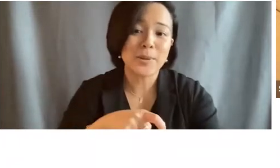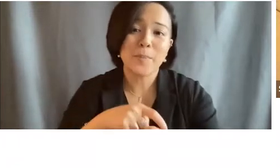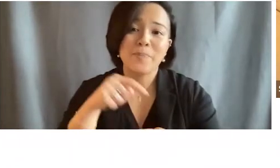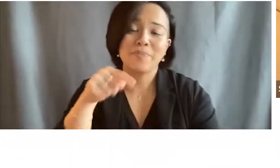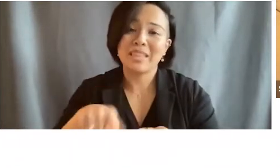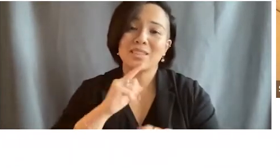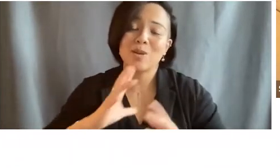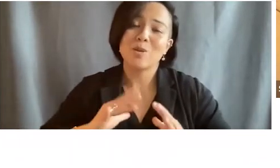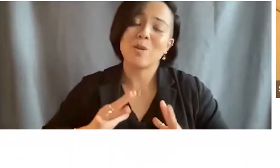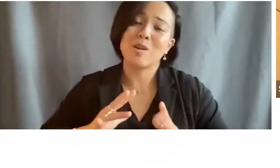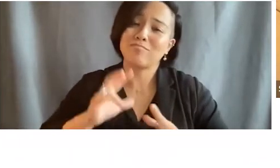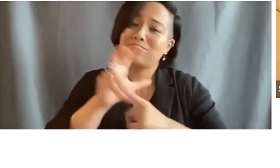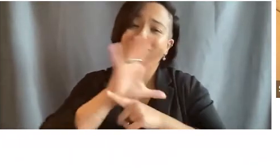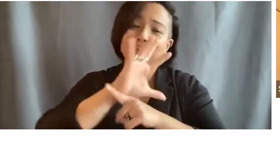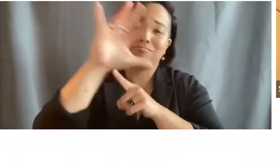Next slide, please. Thank you.